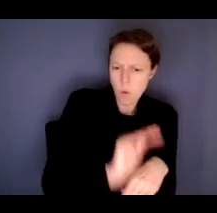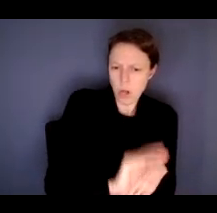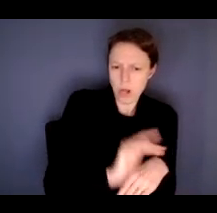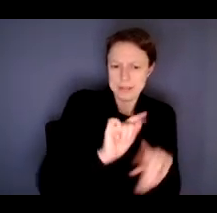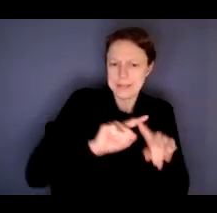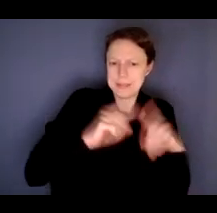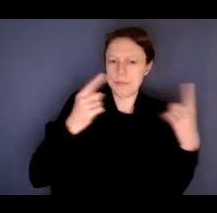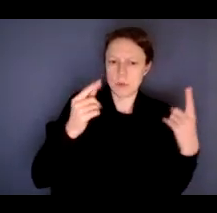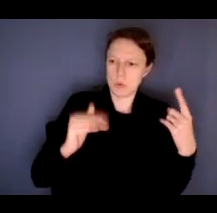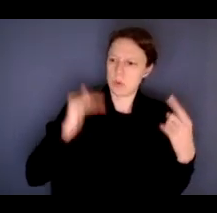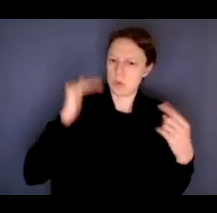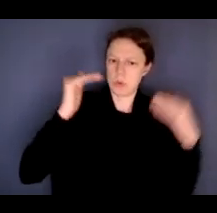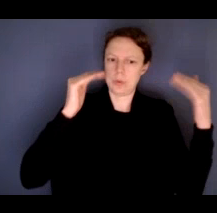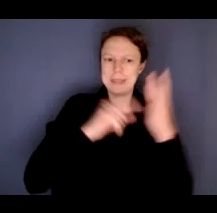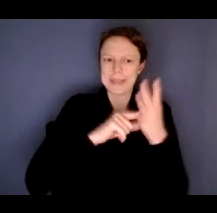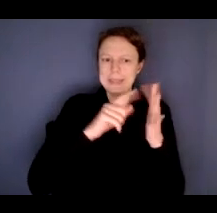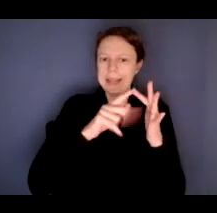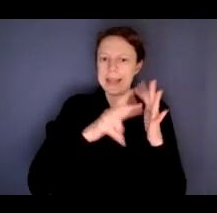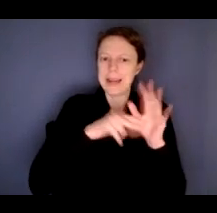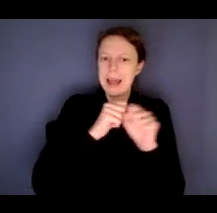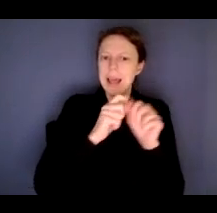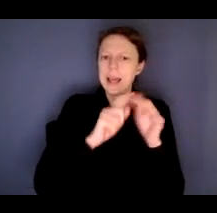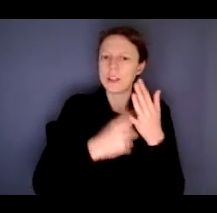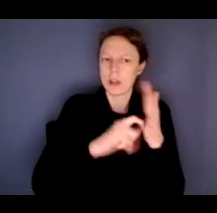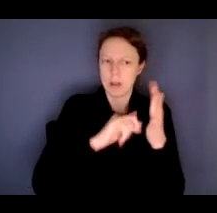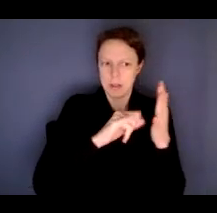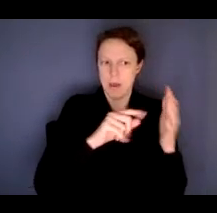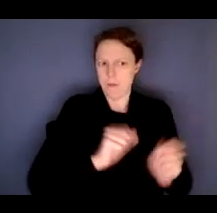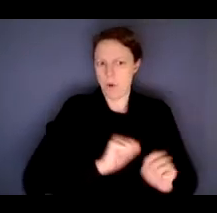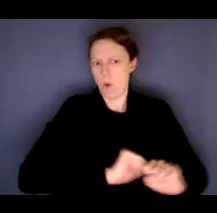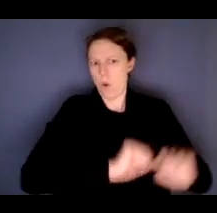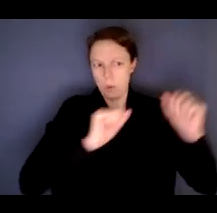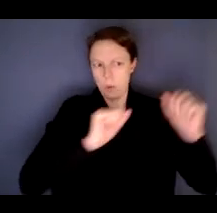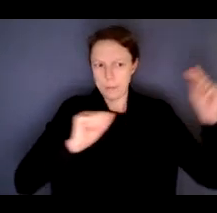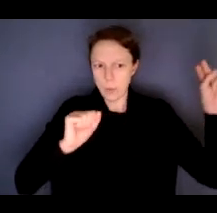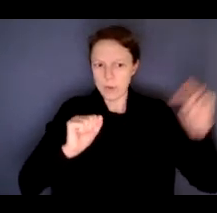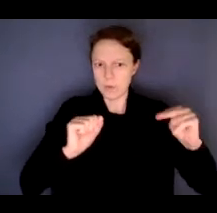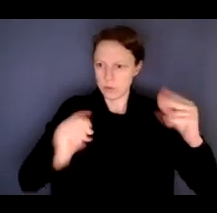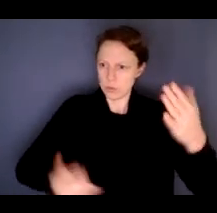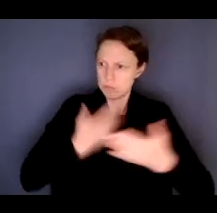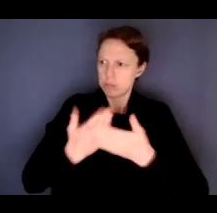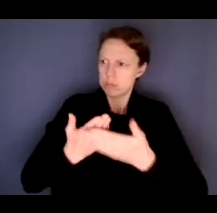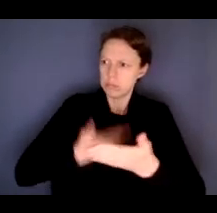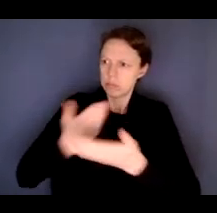teenagers who tend to have a lot of views that they'd like put forward and things that they